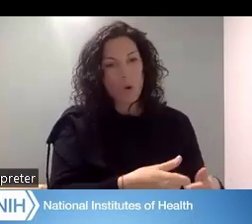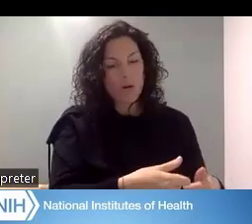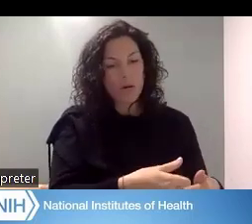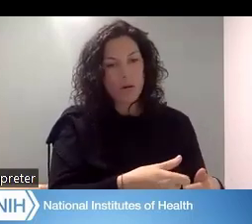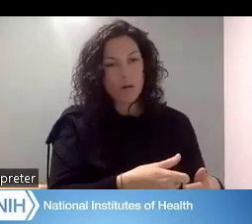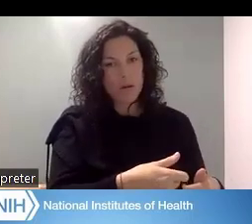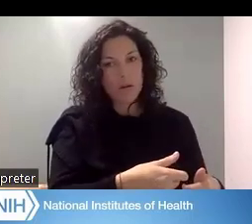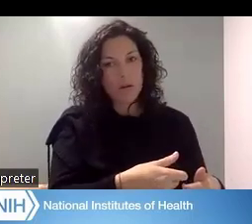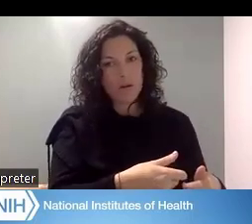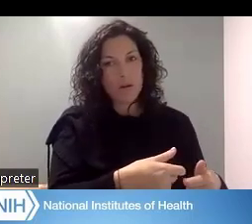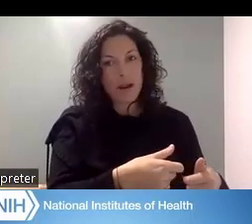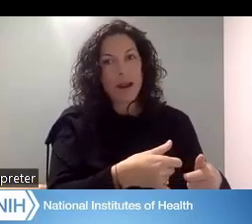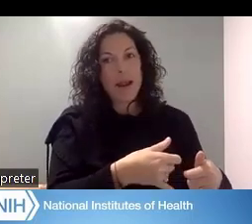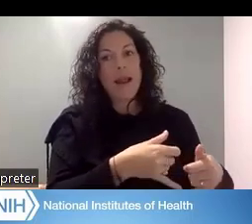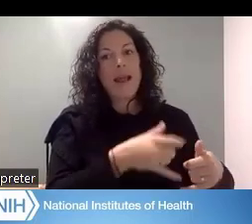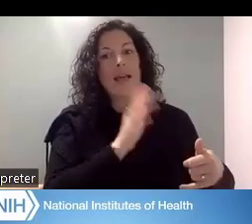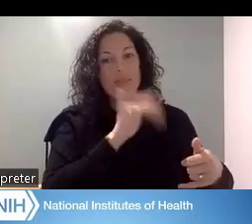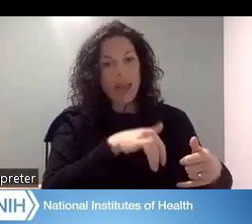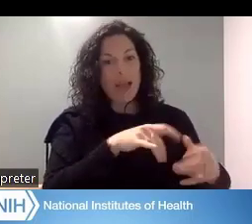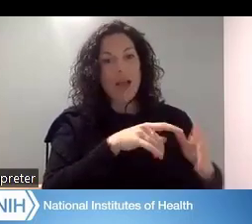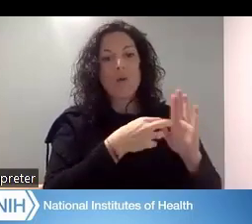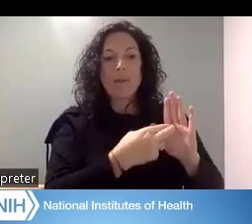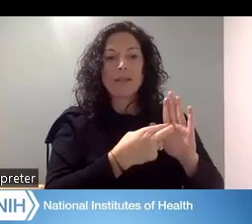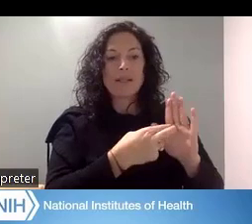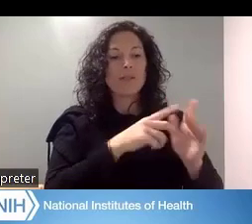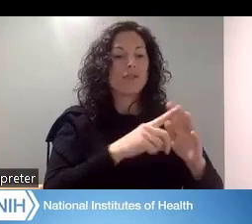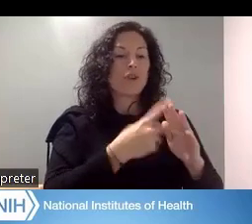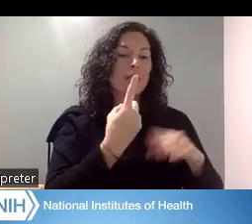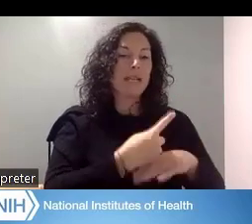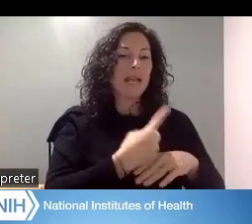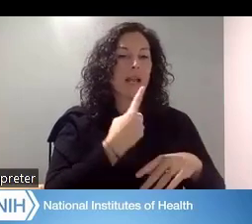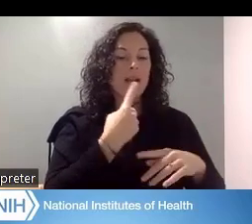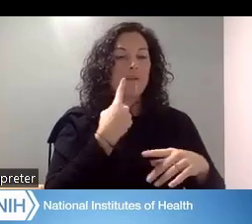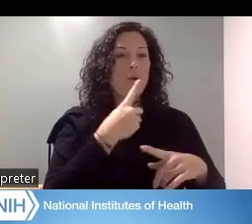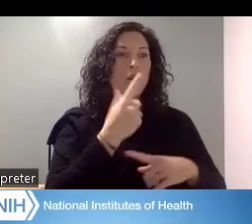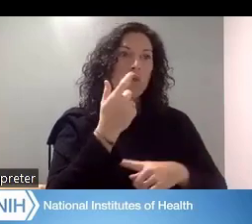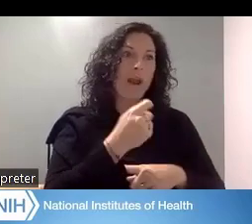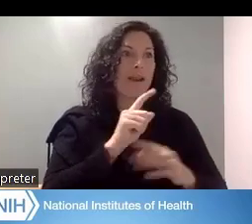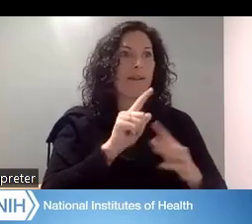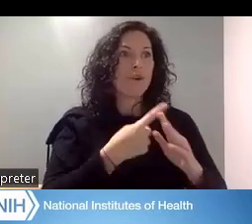and so that represents the start date when the grant was first awarded in year one.